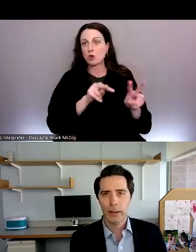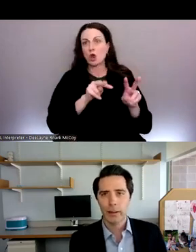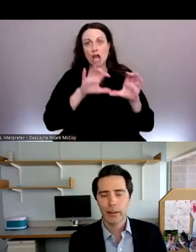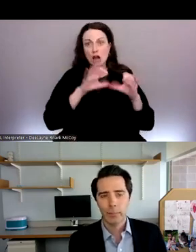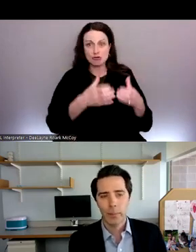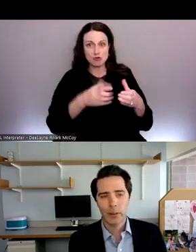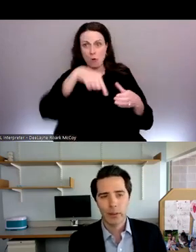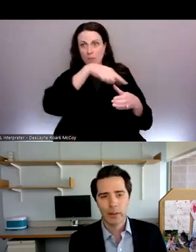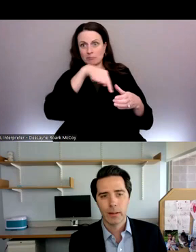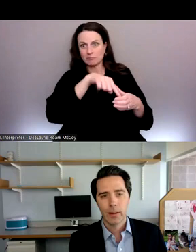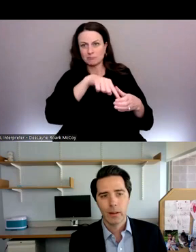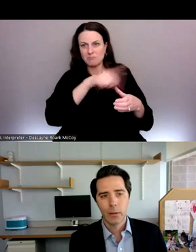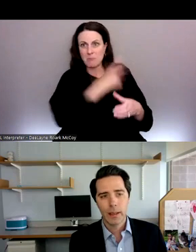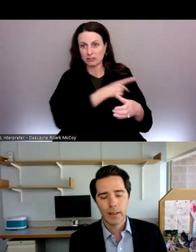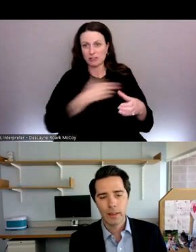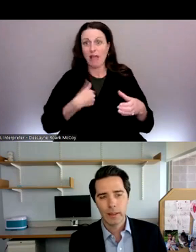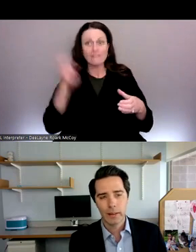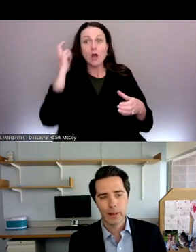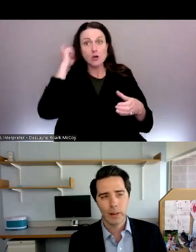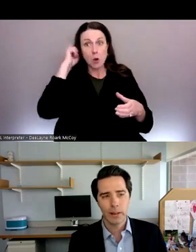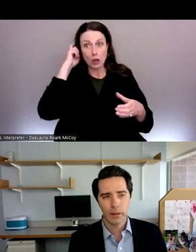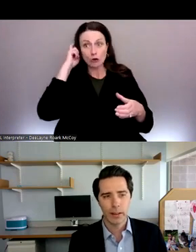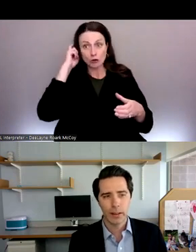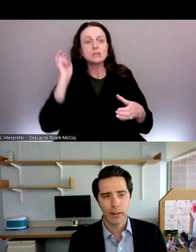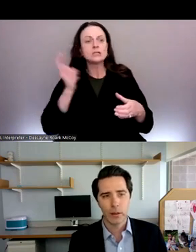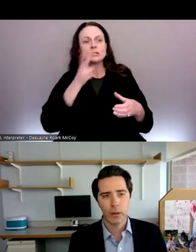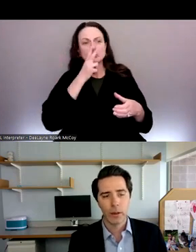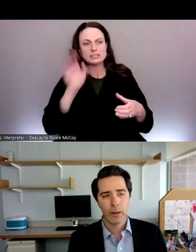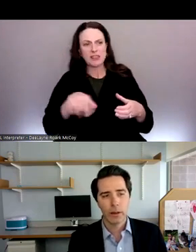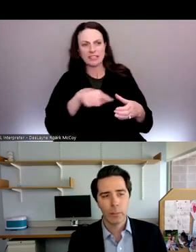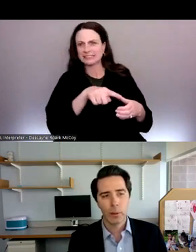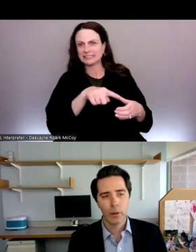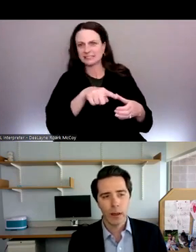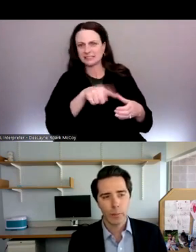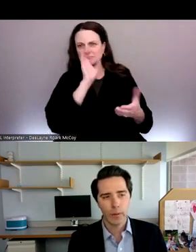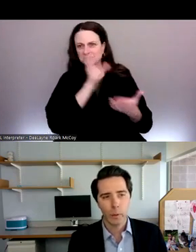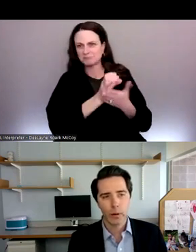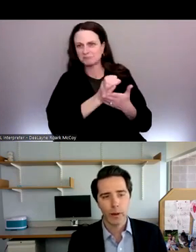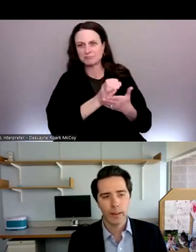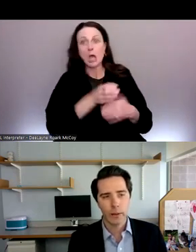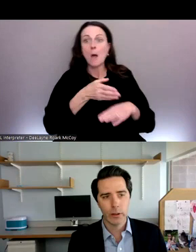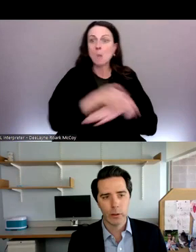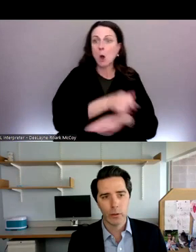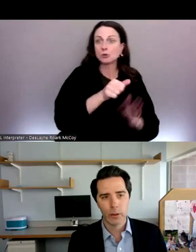implant patients you may see something that looks like this so their